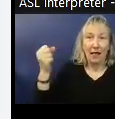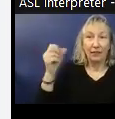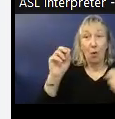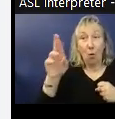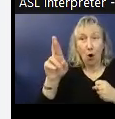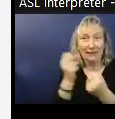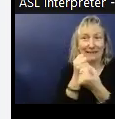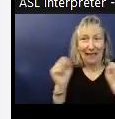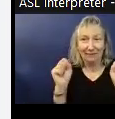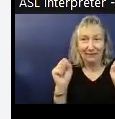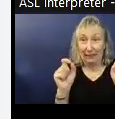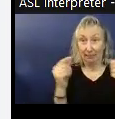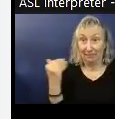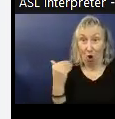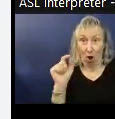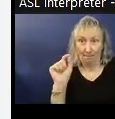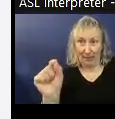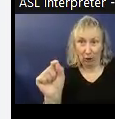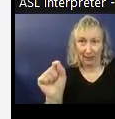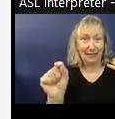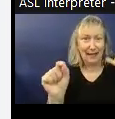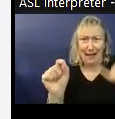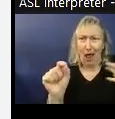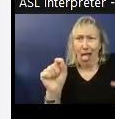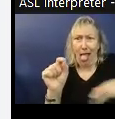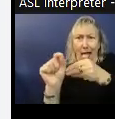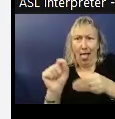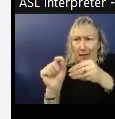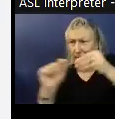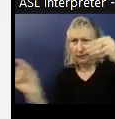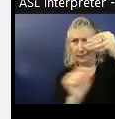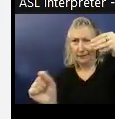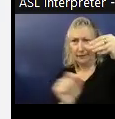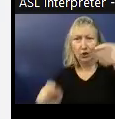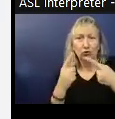There was some explanatory information to try to explain what that might look like,